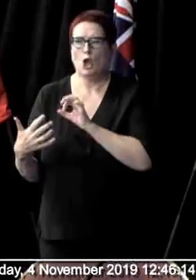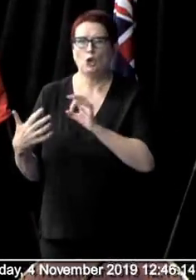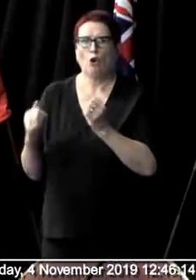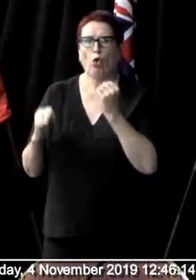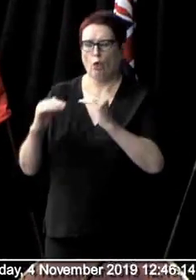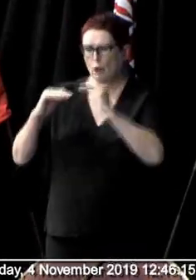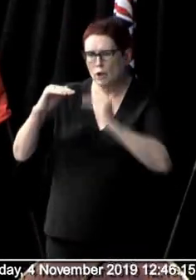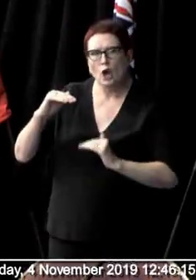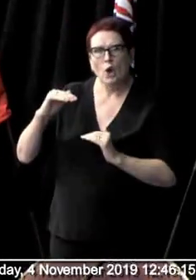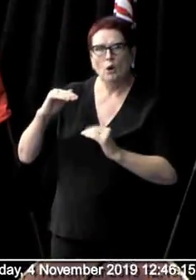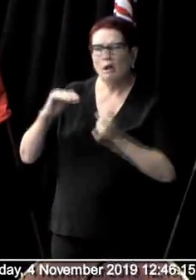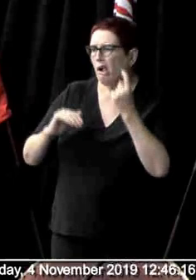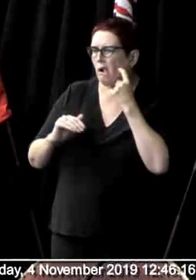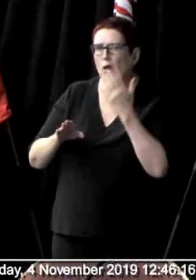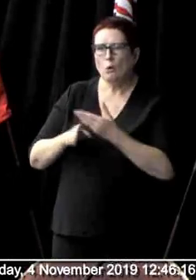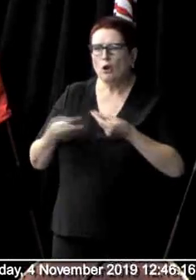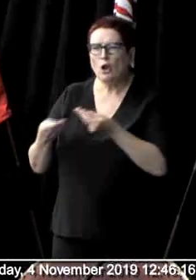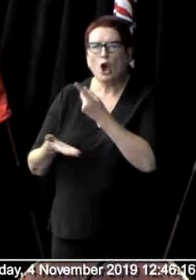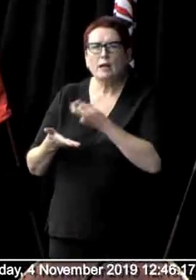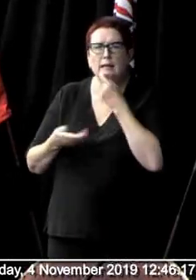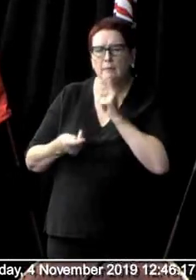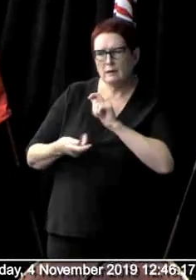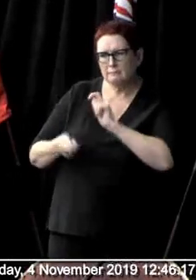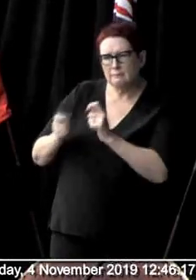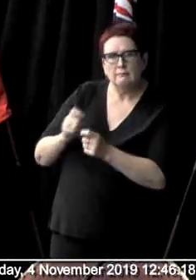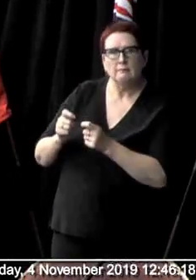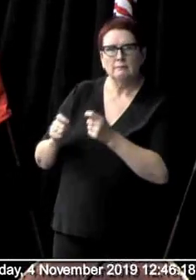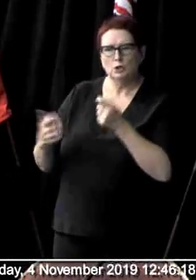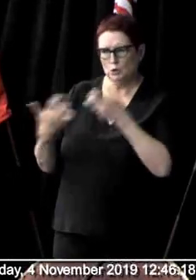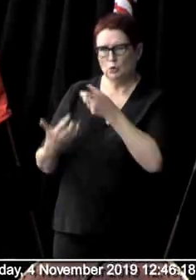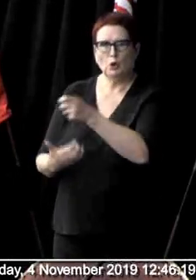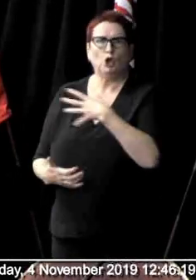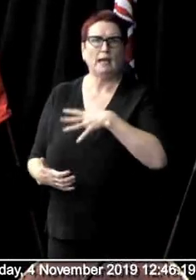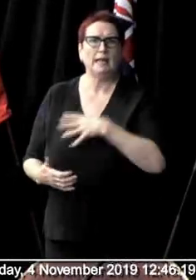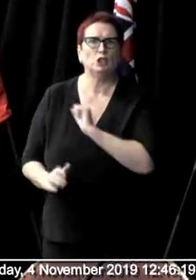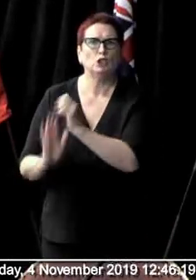It was just modified and differentiated to her learning style.